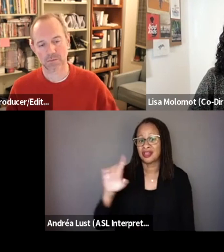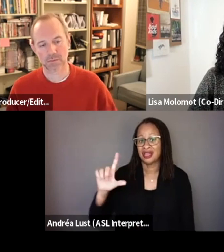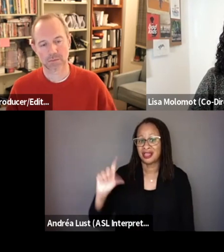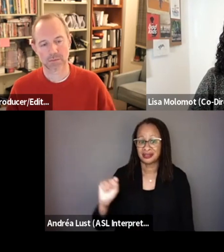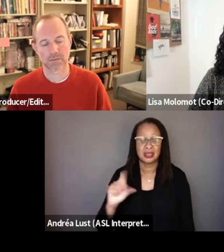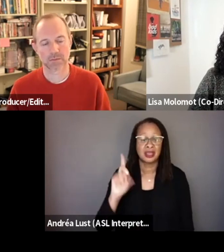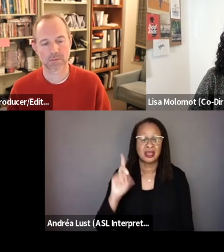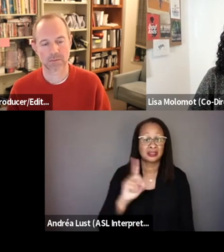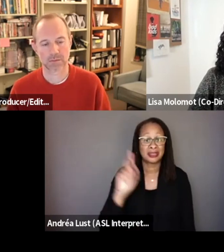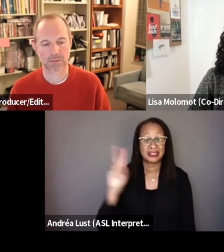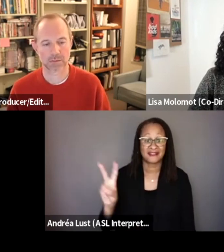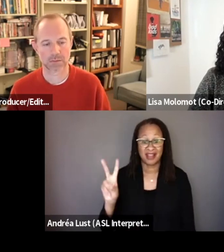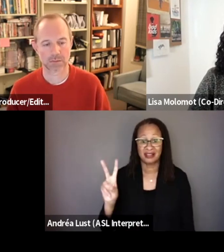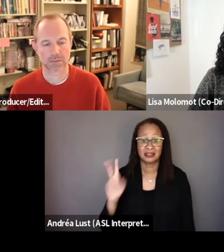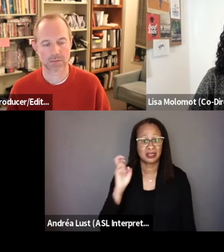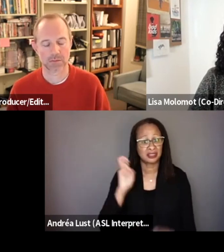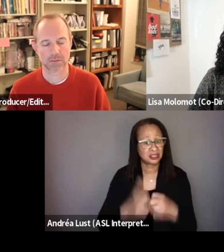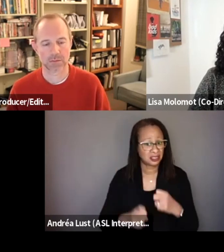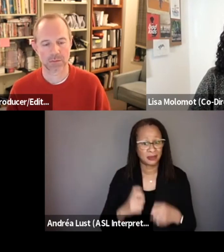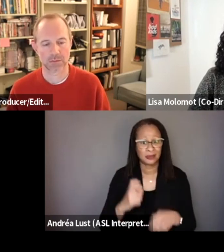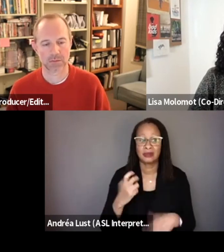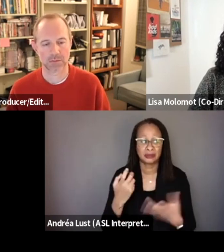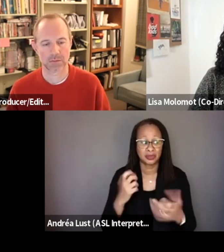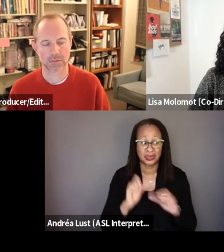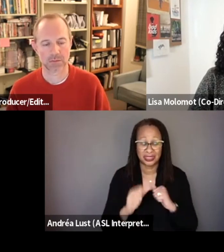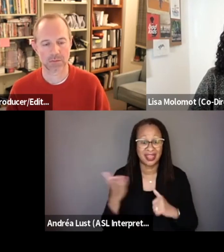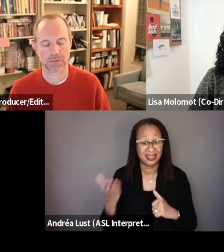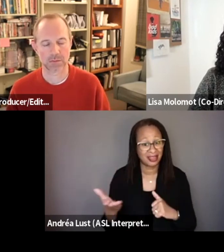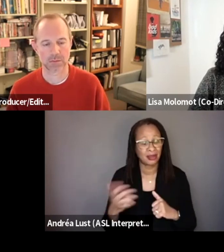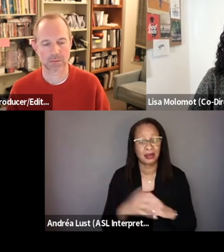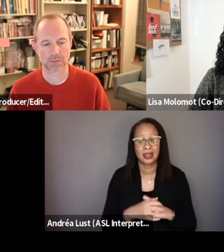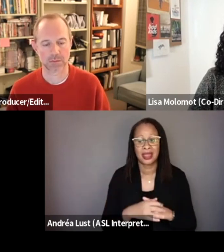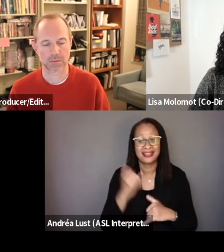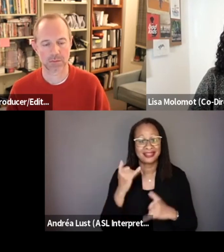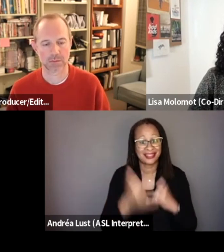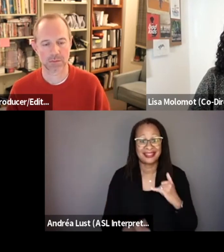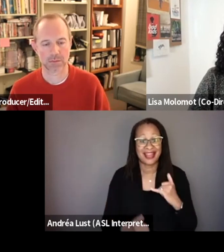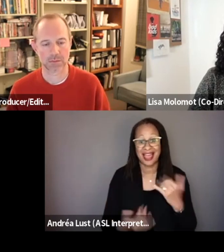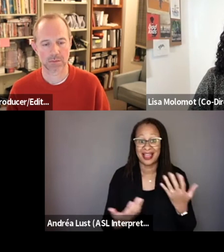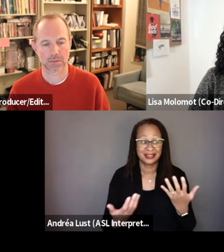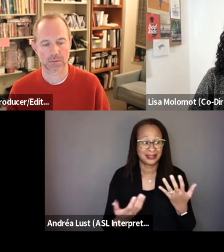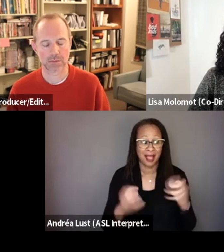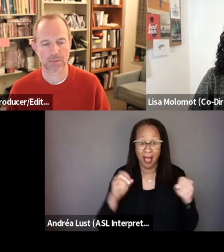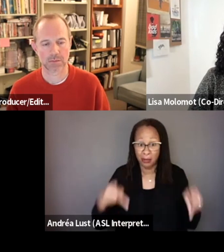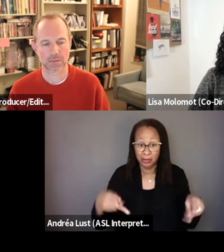it's hard for, it's hard. So the last resort is to come to the United States